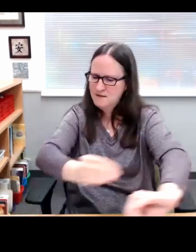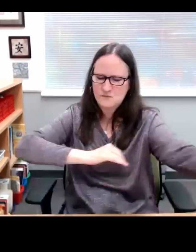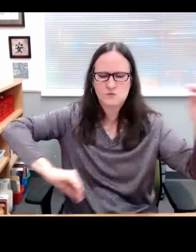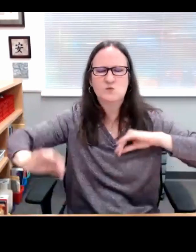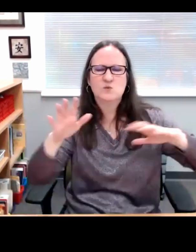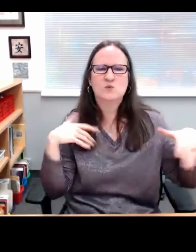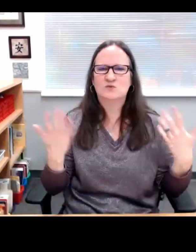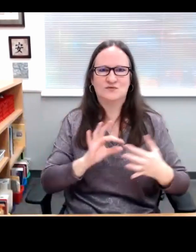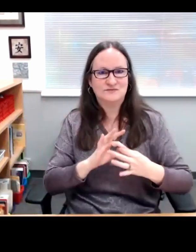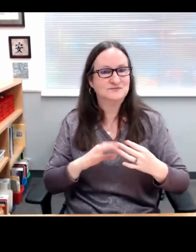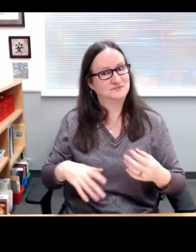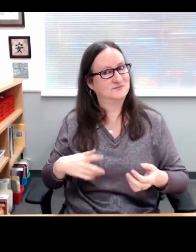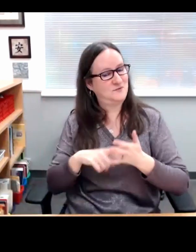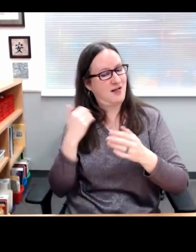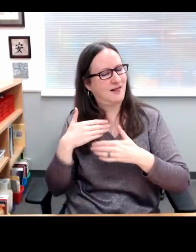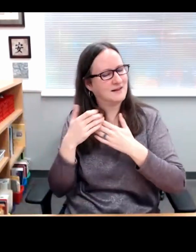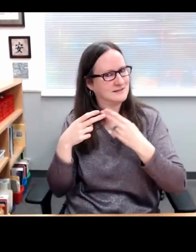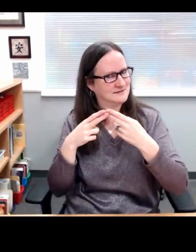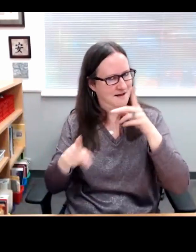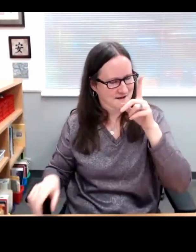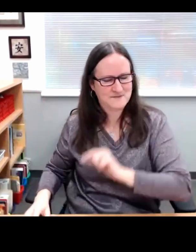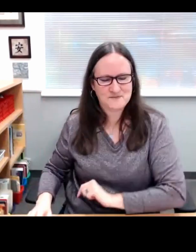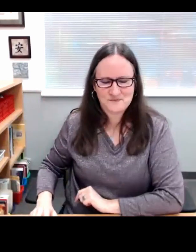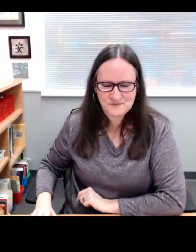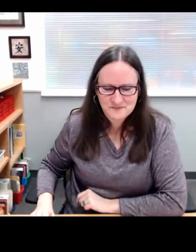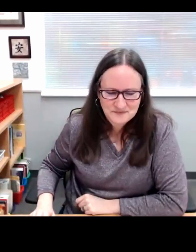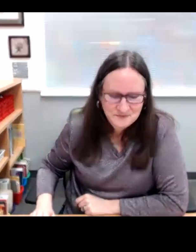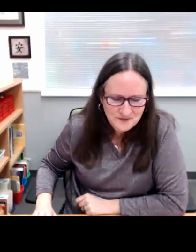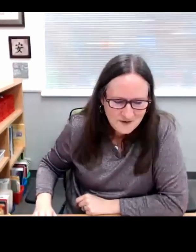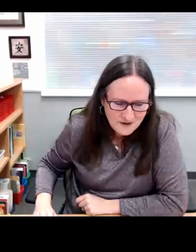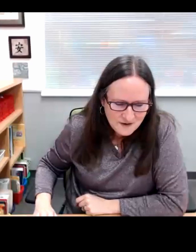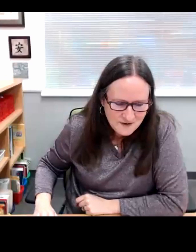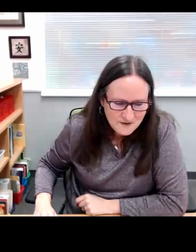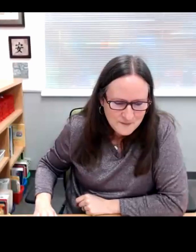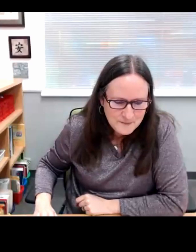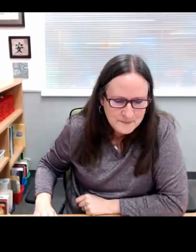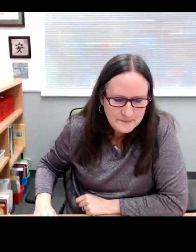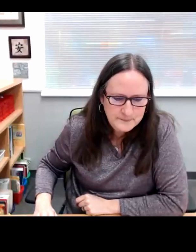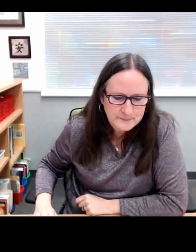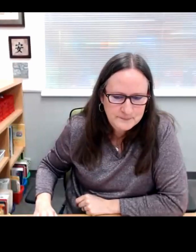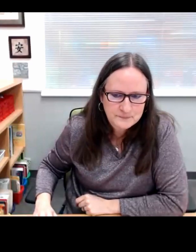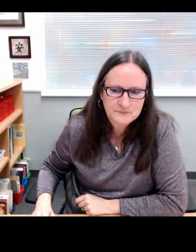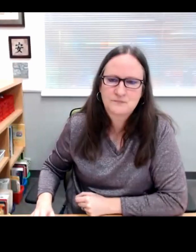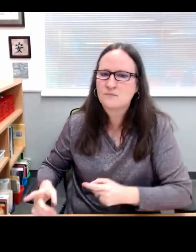their horizon opens up and they just have a better sense. And I'm going to show you on another slide a little bit more of what I'm talking about.